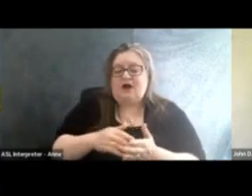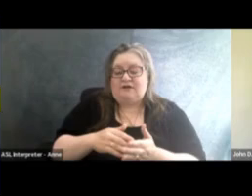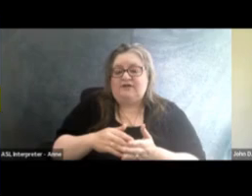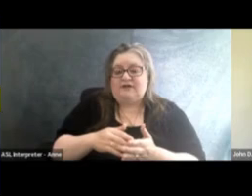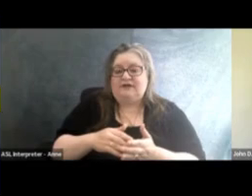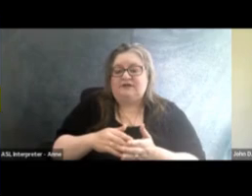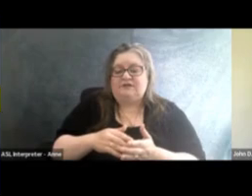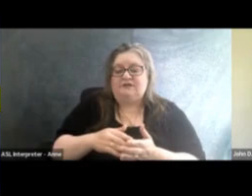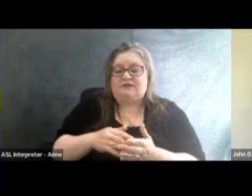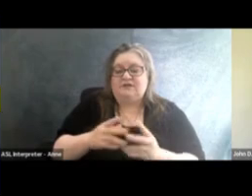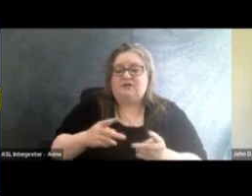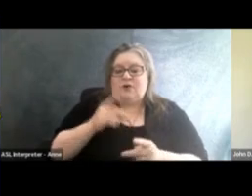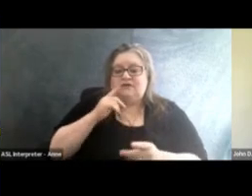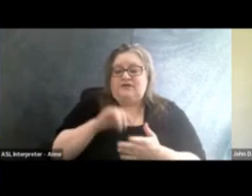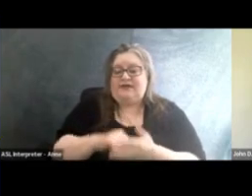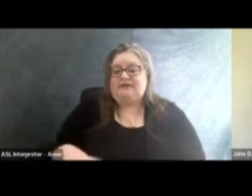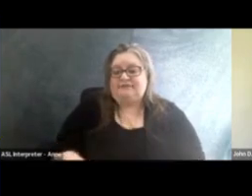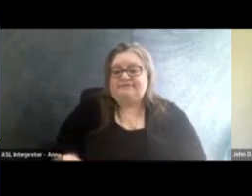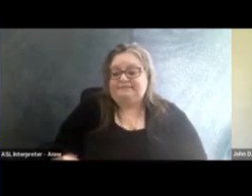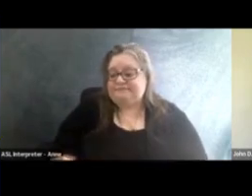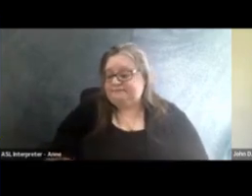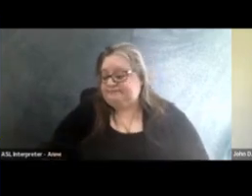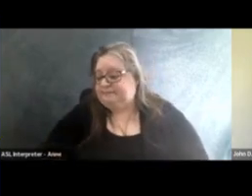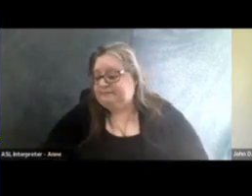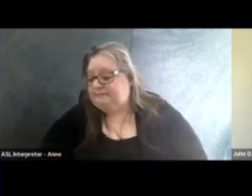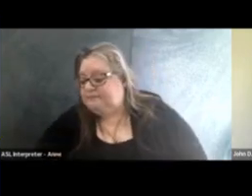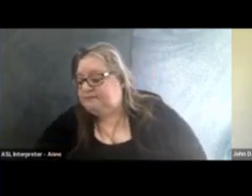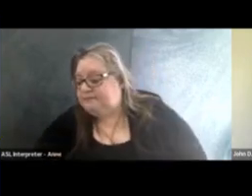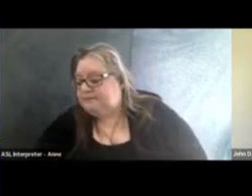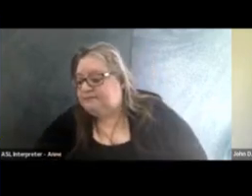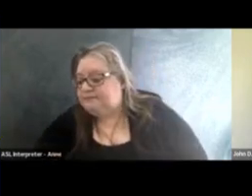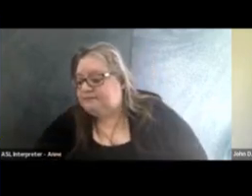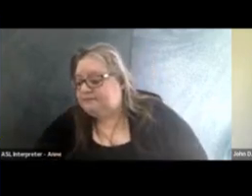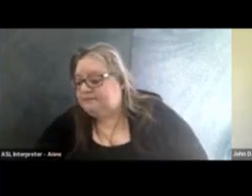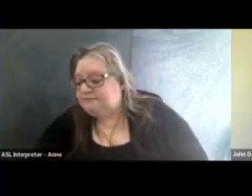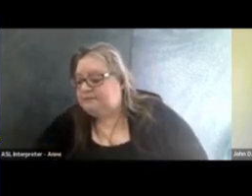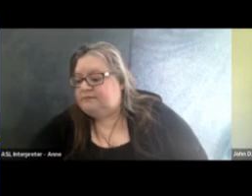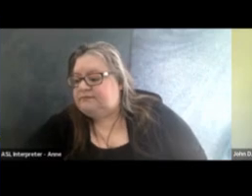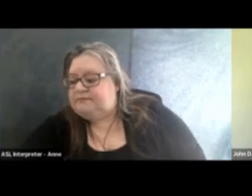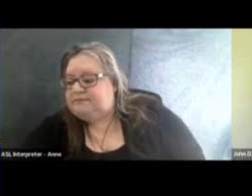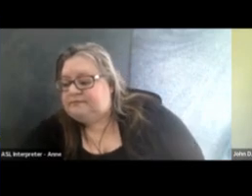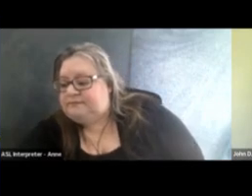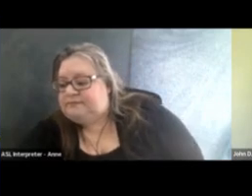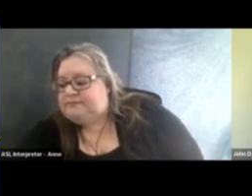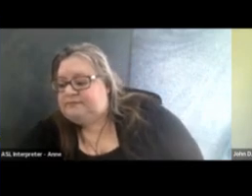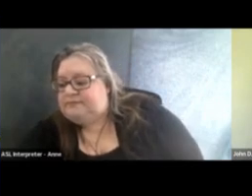that. So and. But you know, if